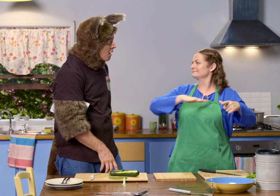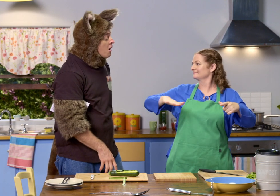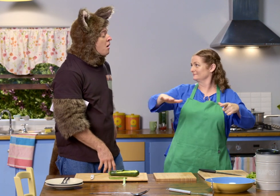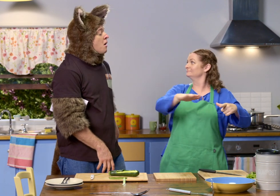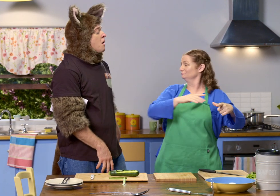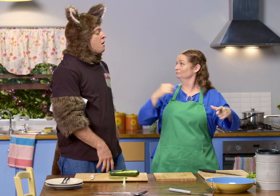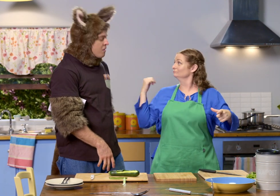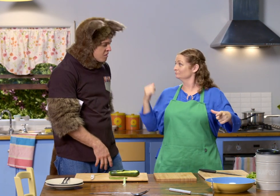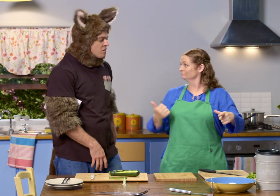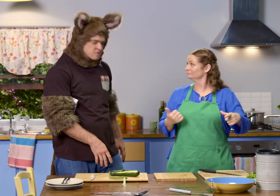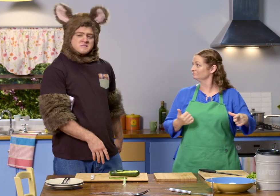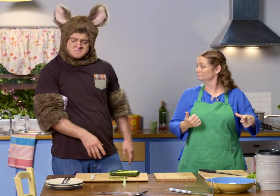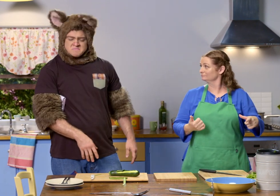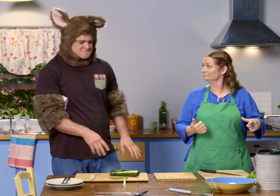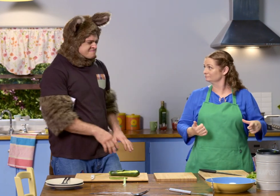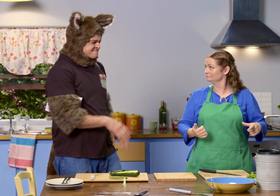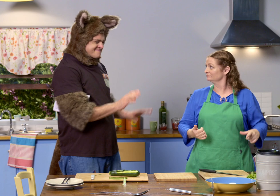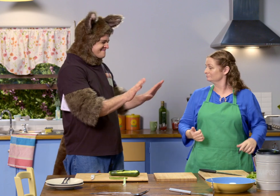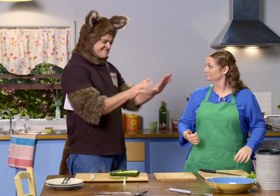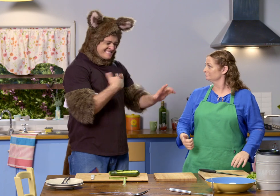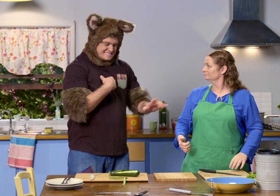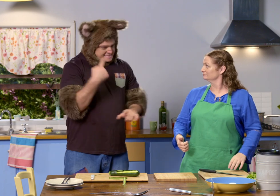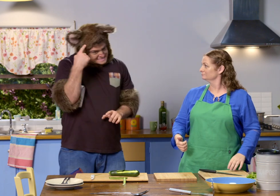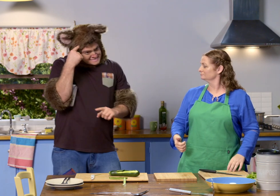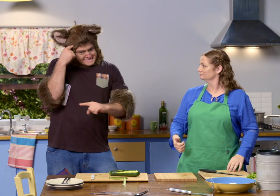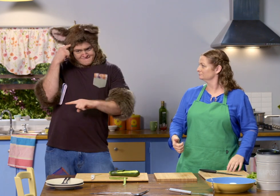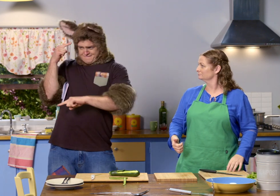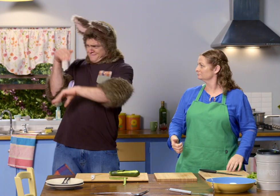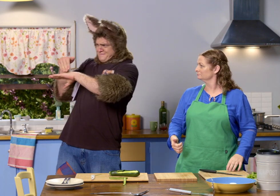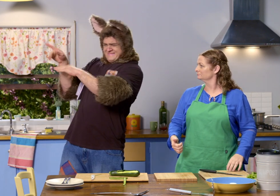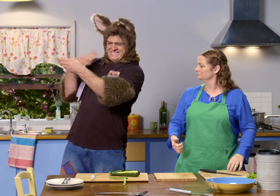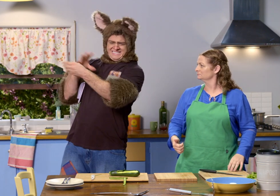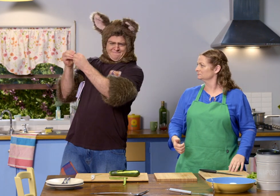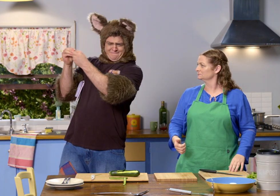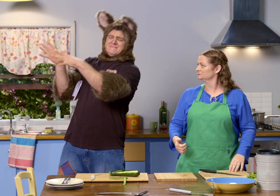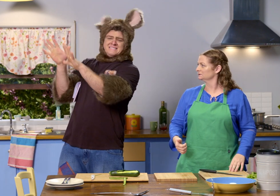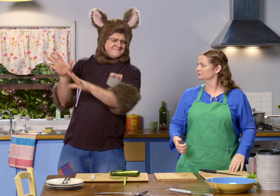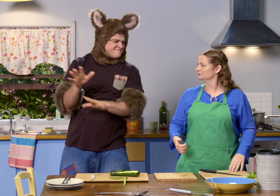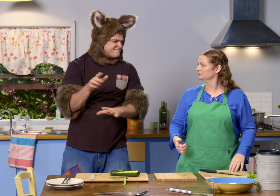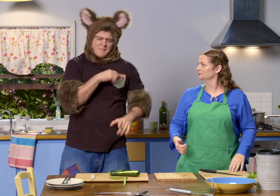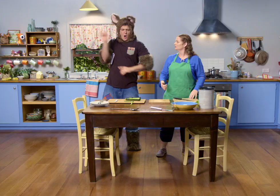Ah. Sally, there's a problem outside that I need to attend to.